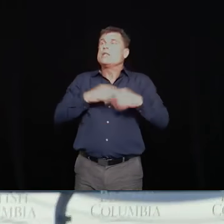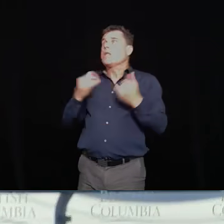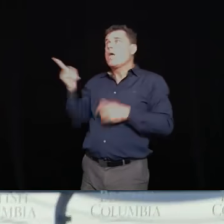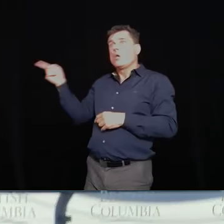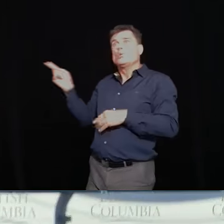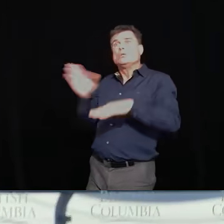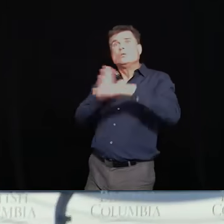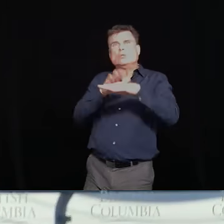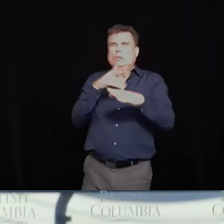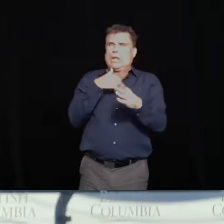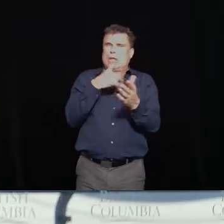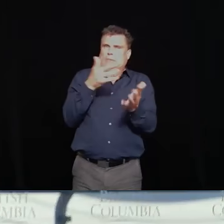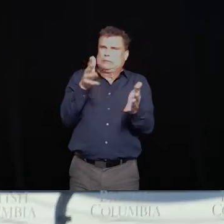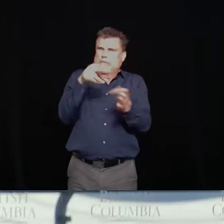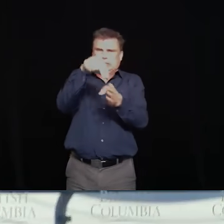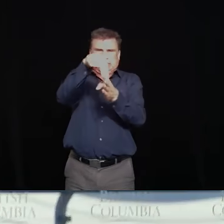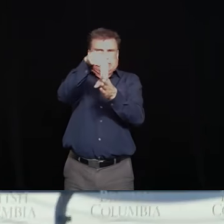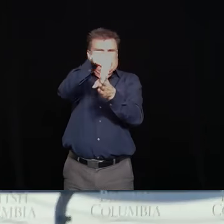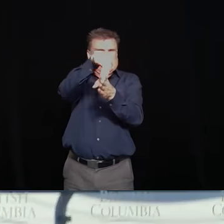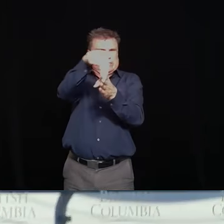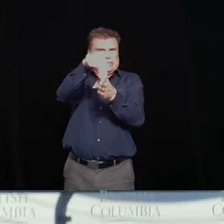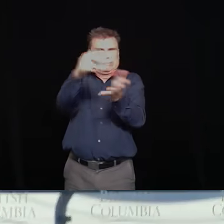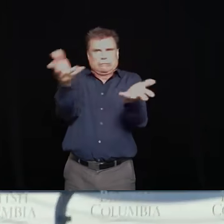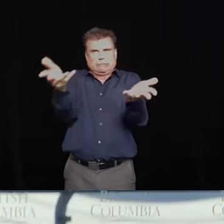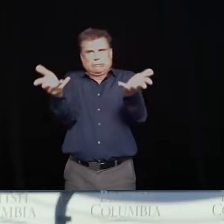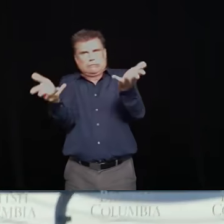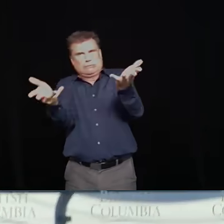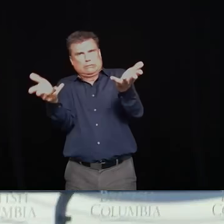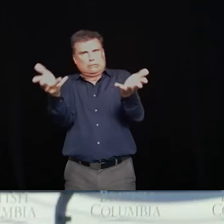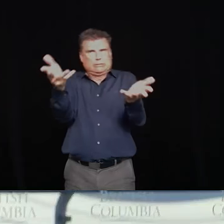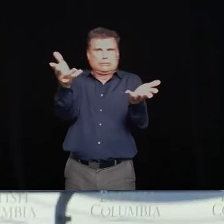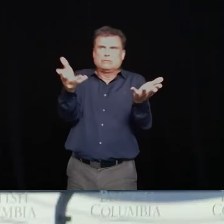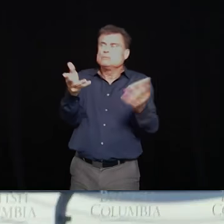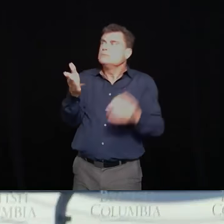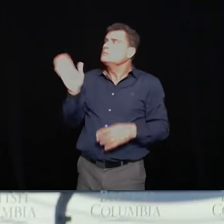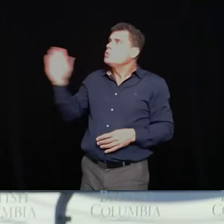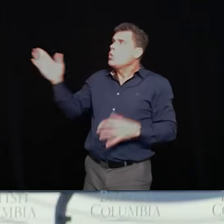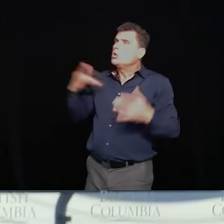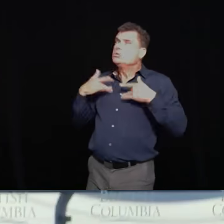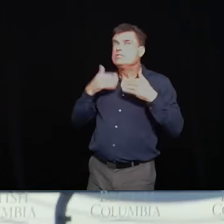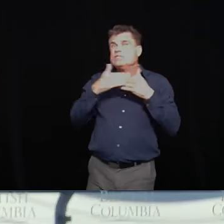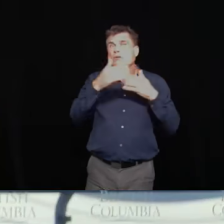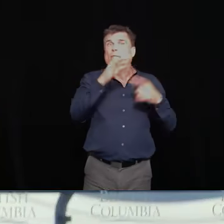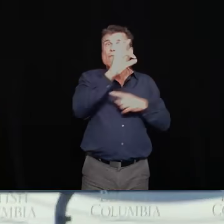has been helping young kids to understand that we do not want to be touching each other.